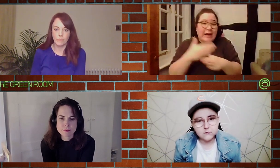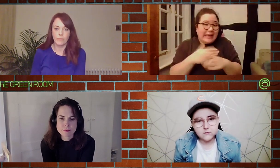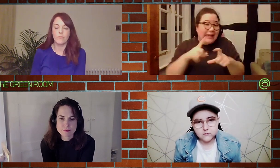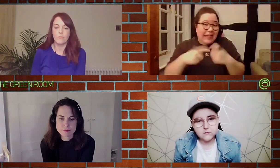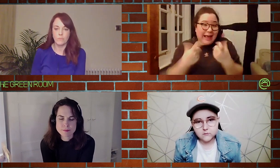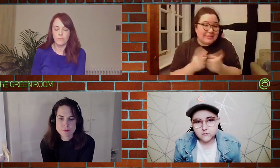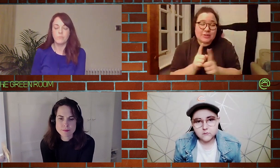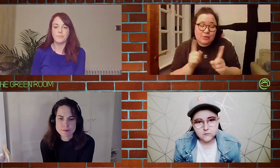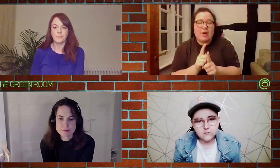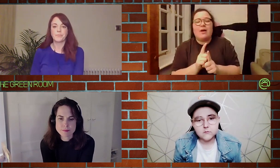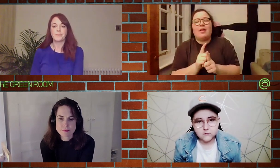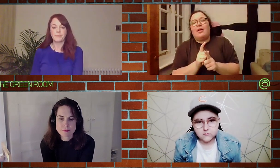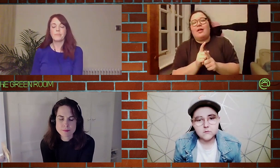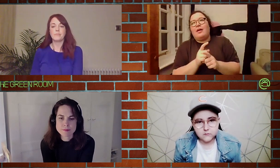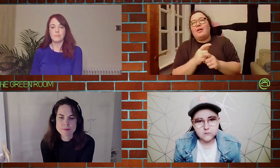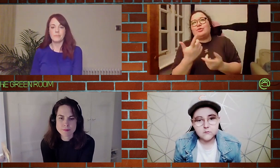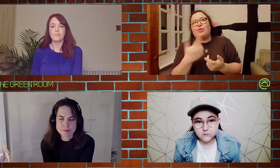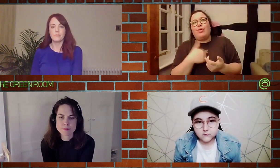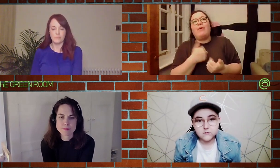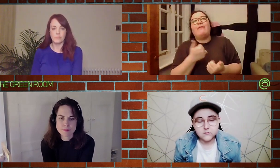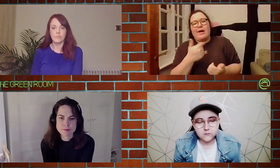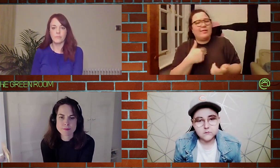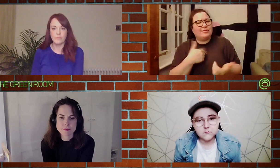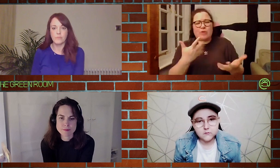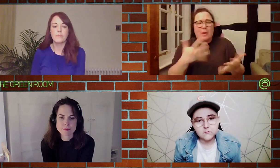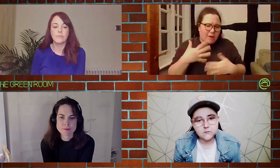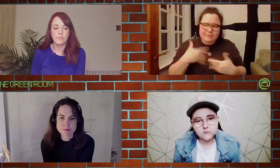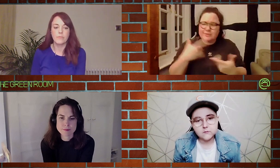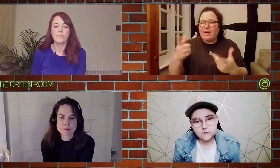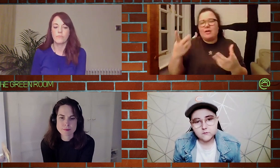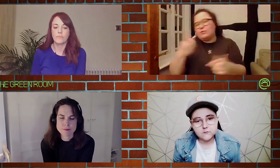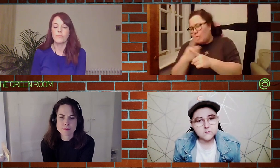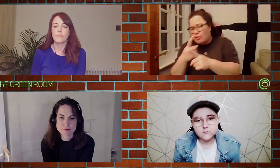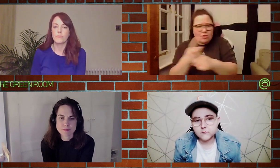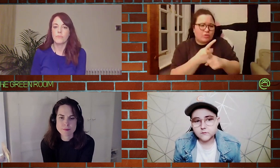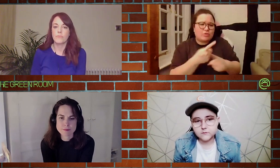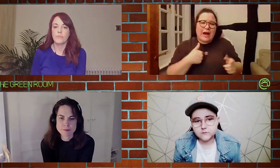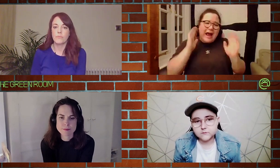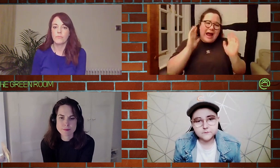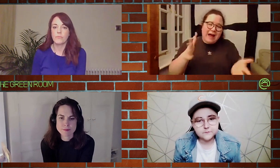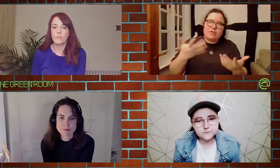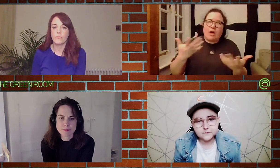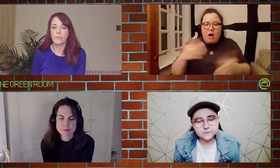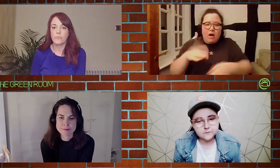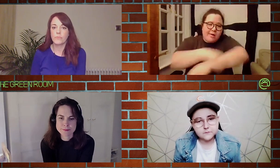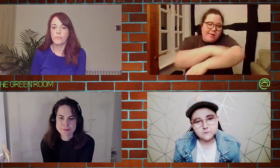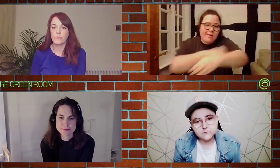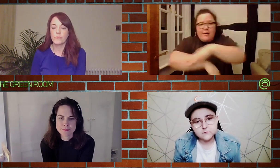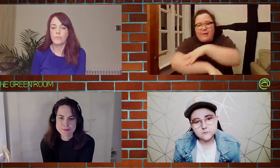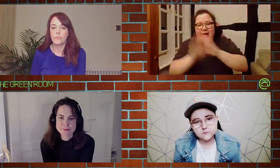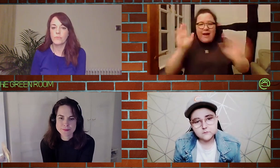those identities, working class people. It's very rare to see. So I was talking to the people I was